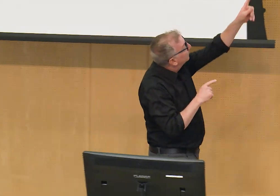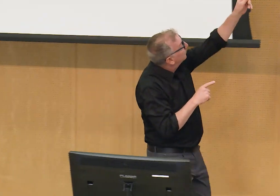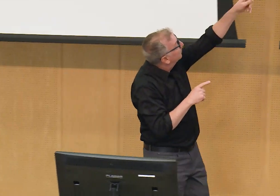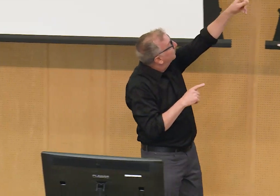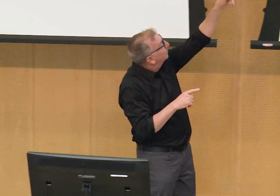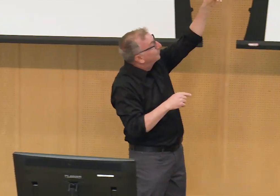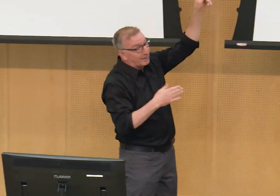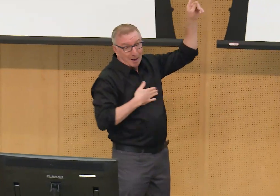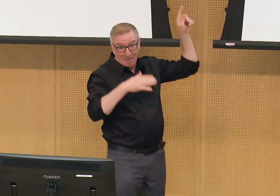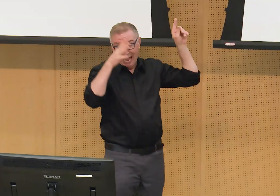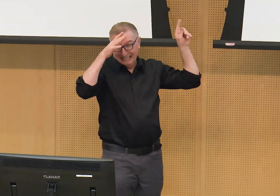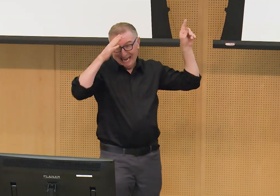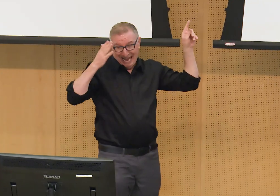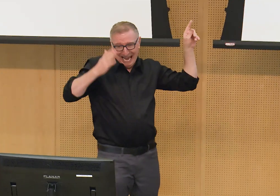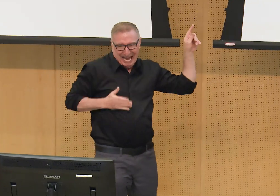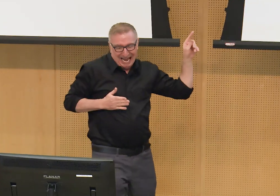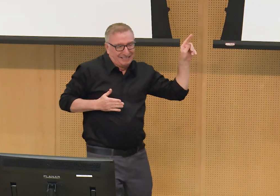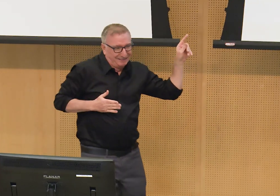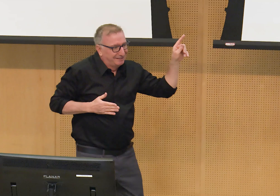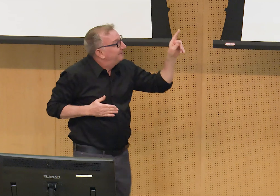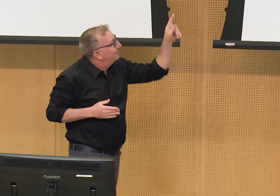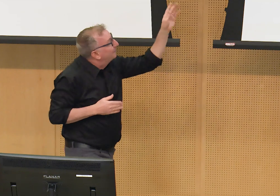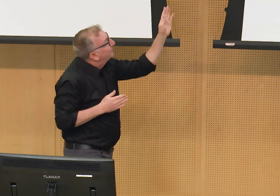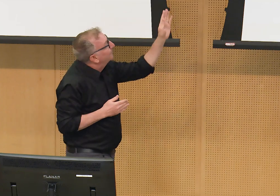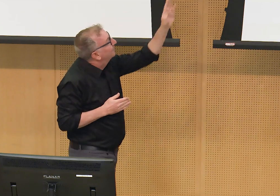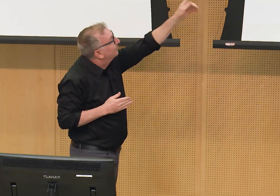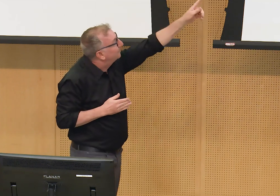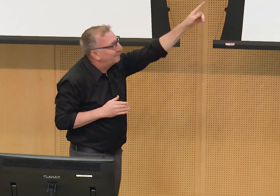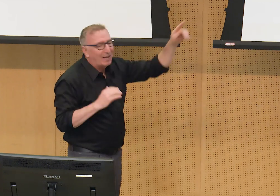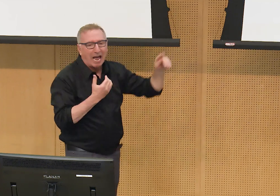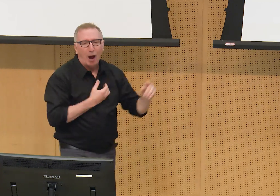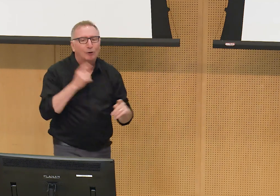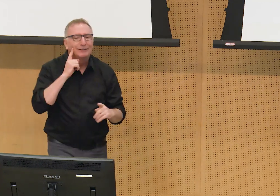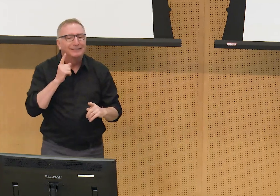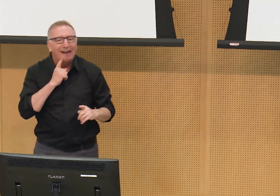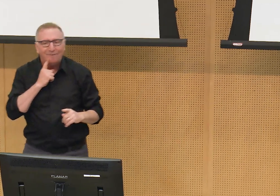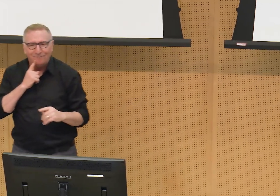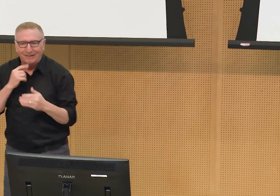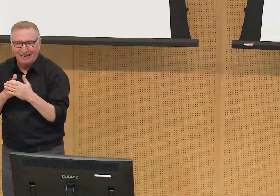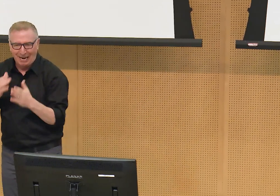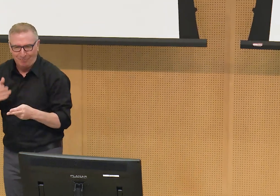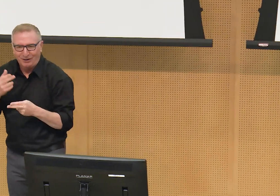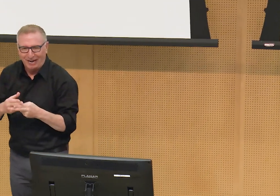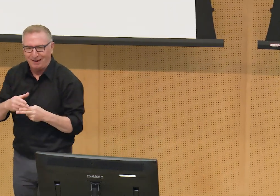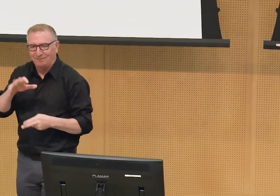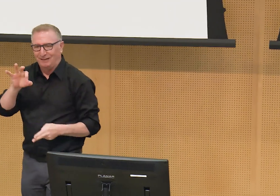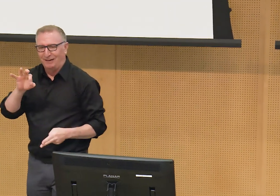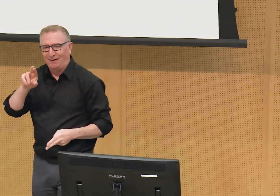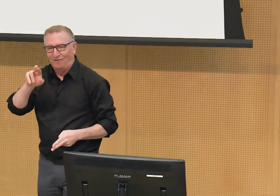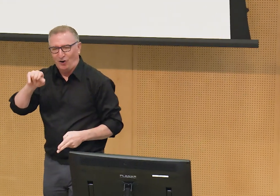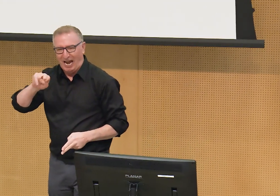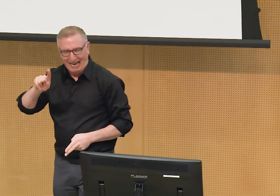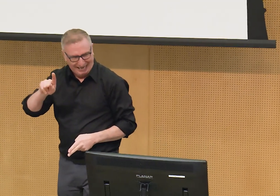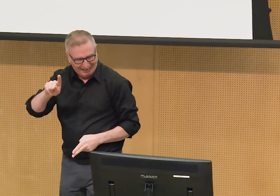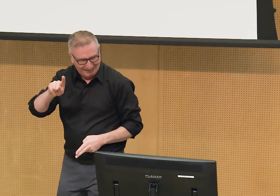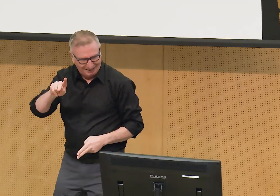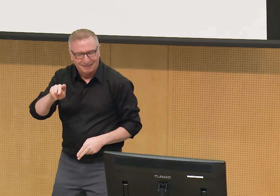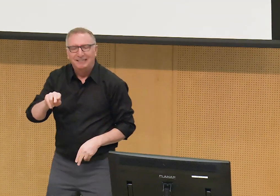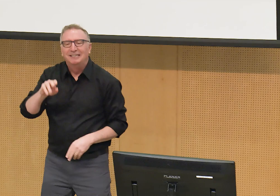In these pictures here, you can see some folks from my dad's side and then our Deaf neighbors. Frank Simo.